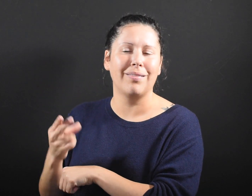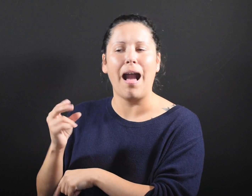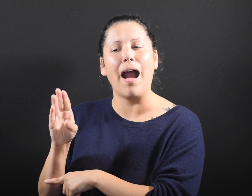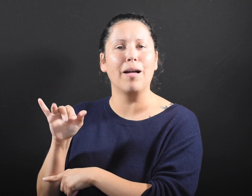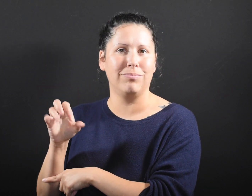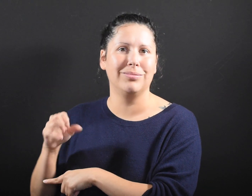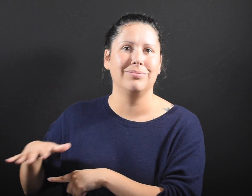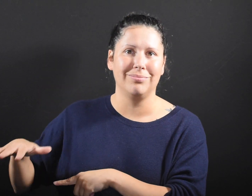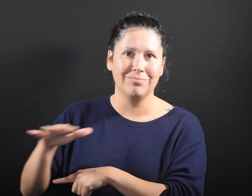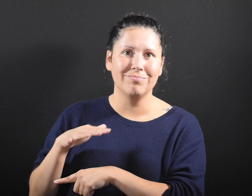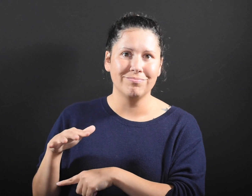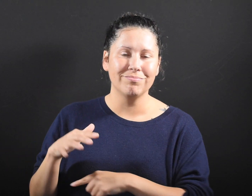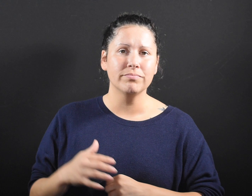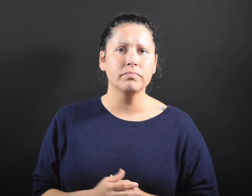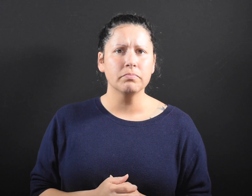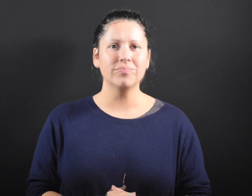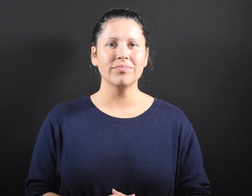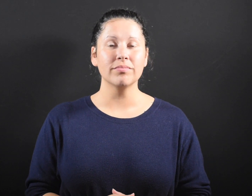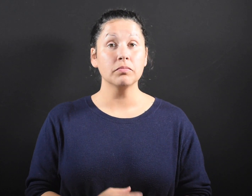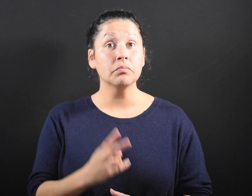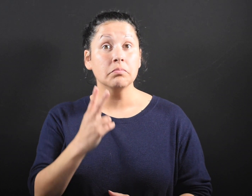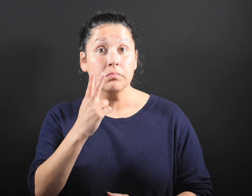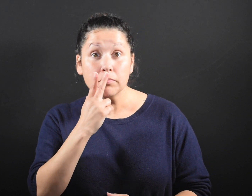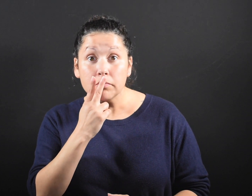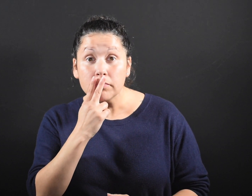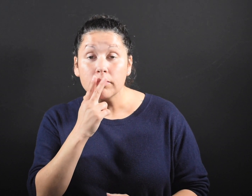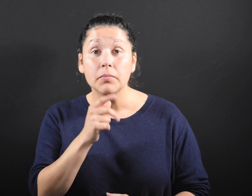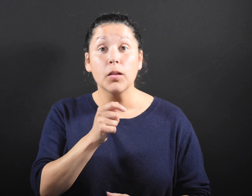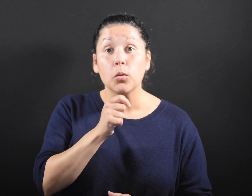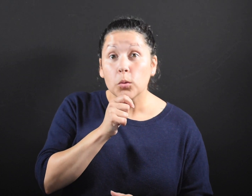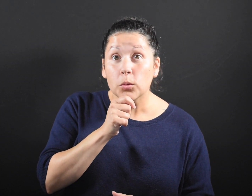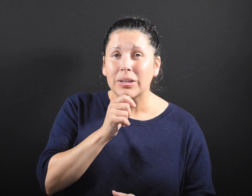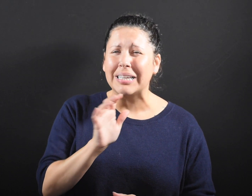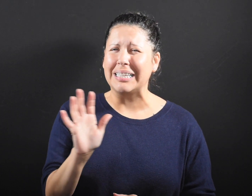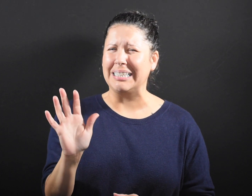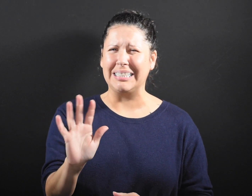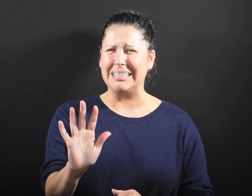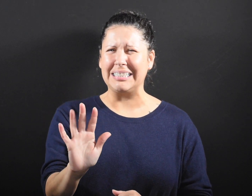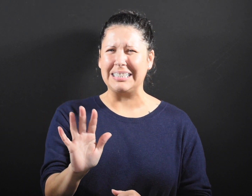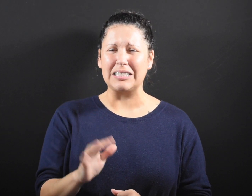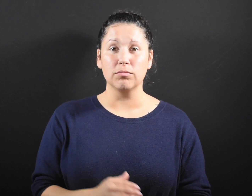Soil, some cosmetics and spices, water, and certain occupations